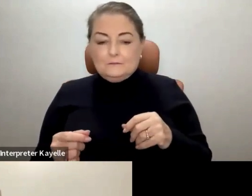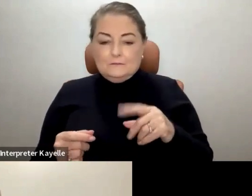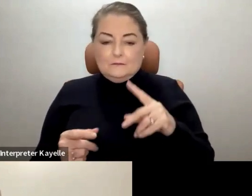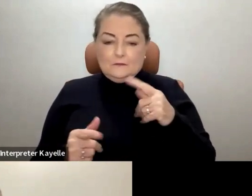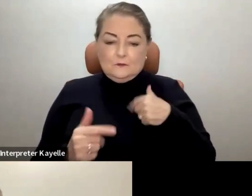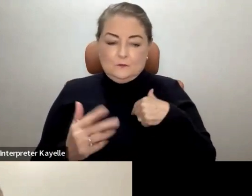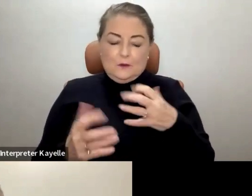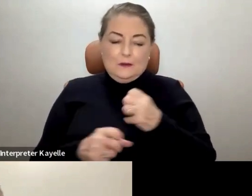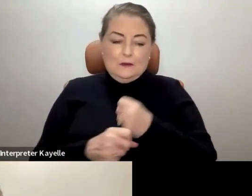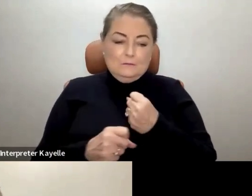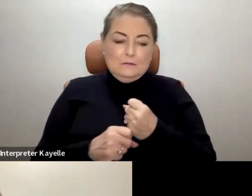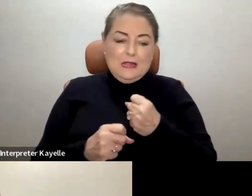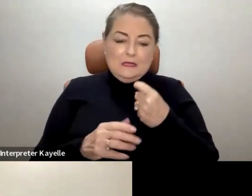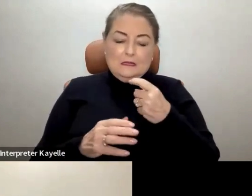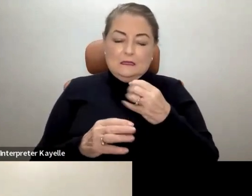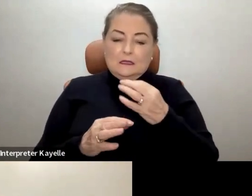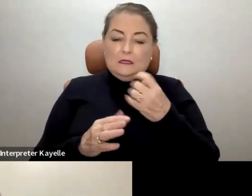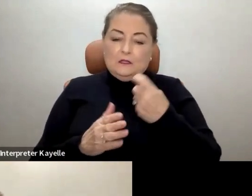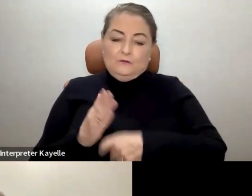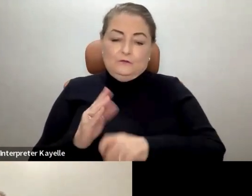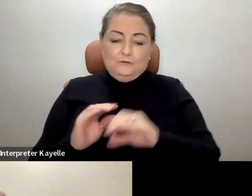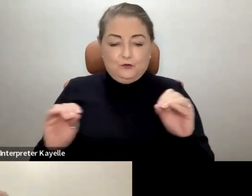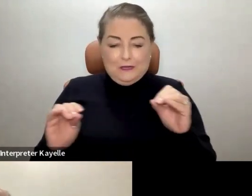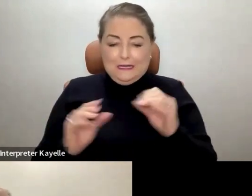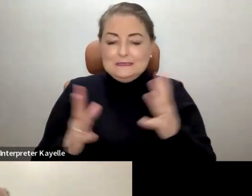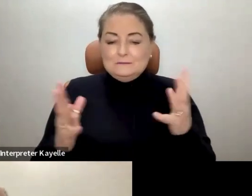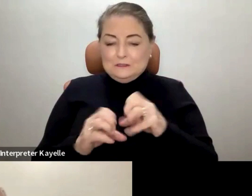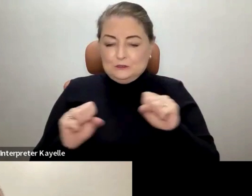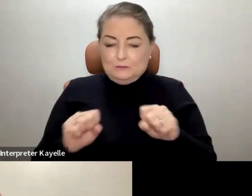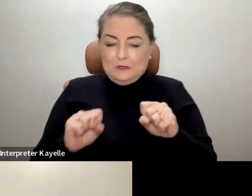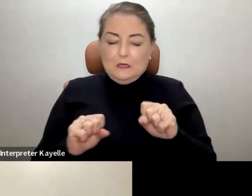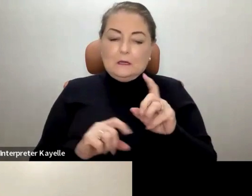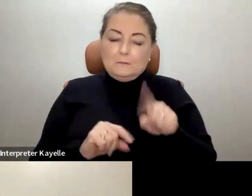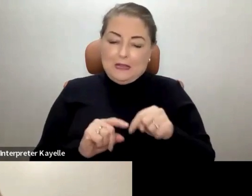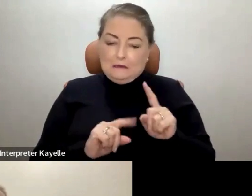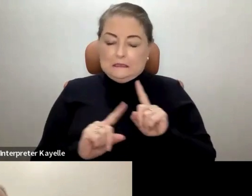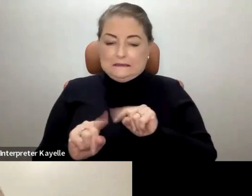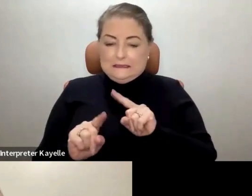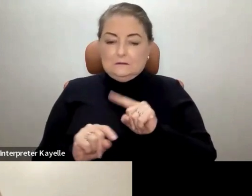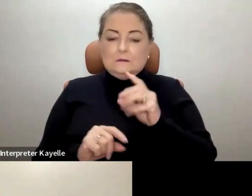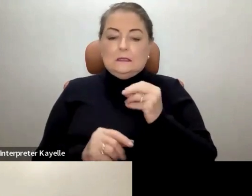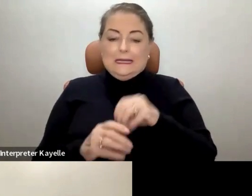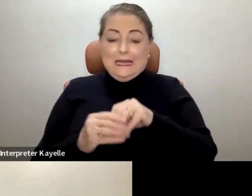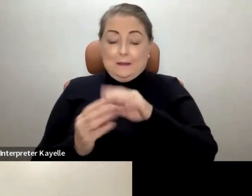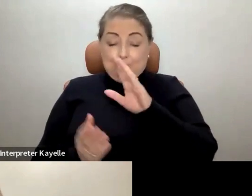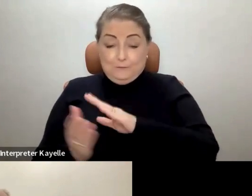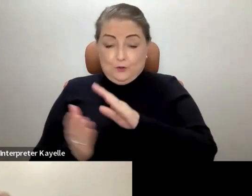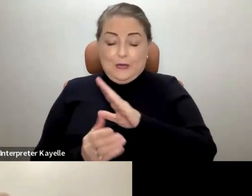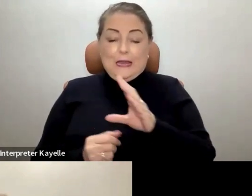it as free as possible. So so please, it's about attending and that's going to be both in person and virtual